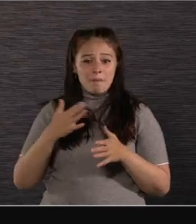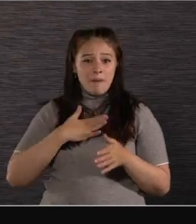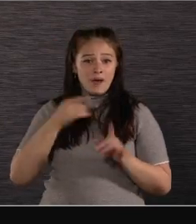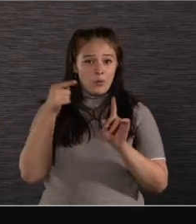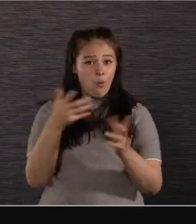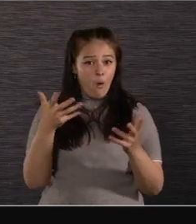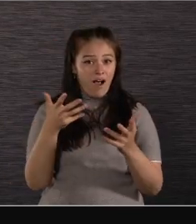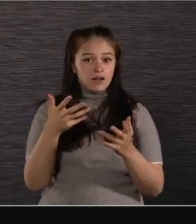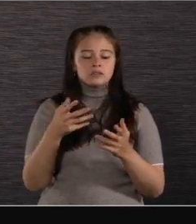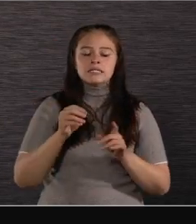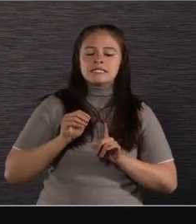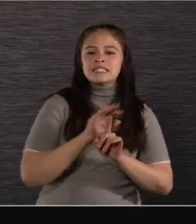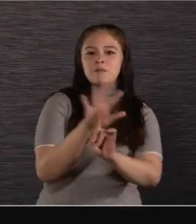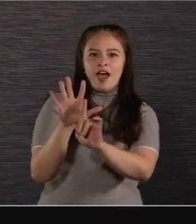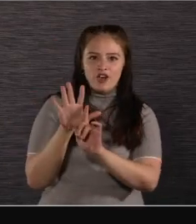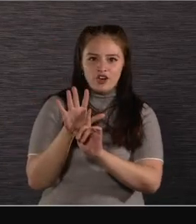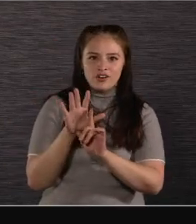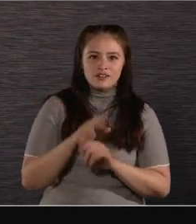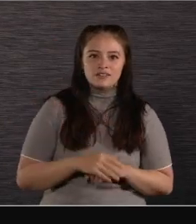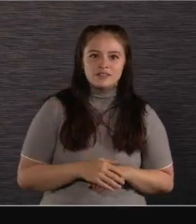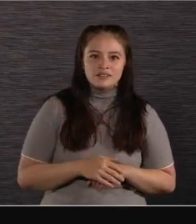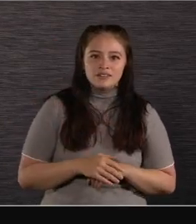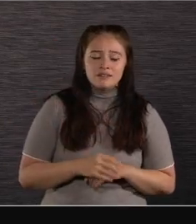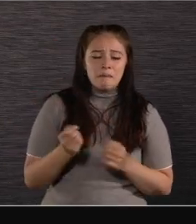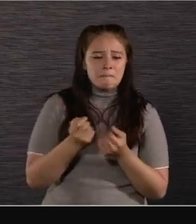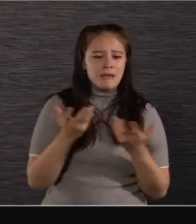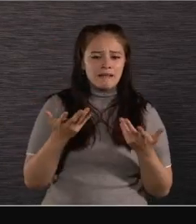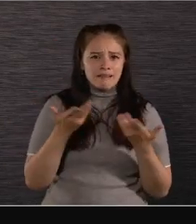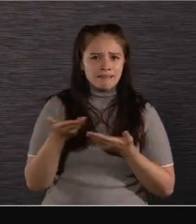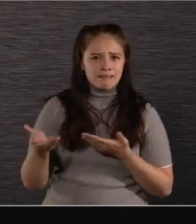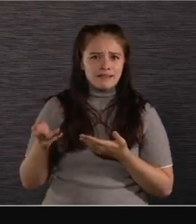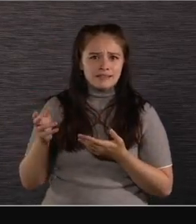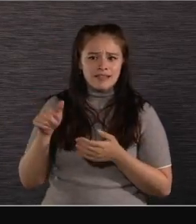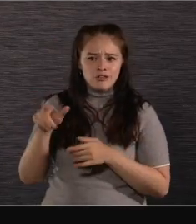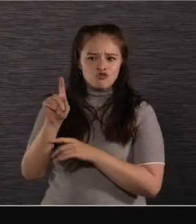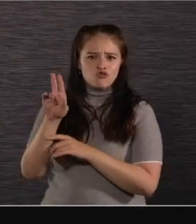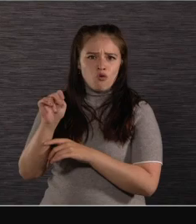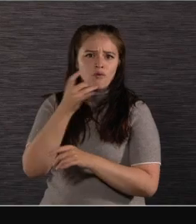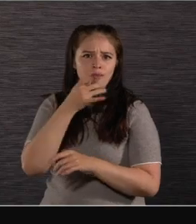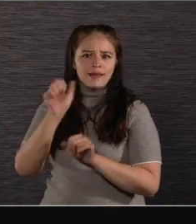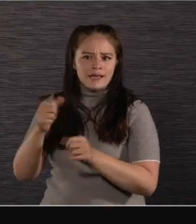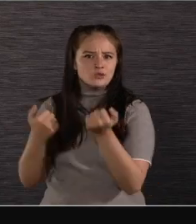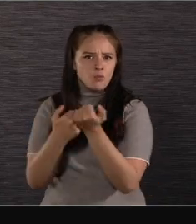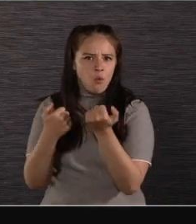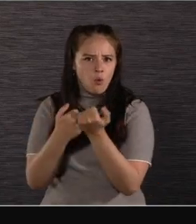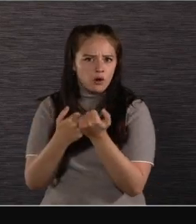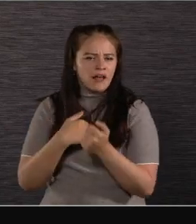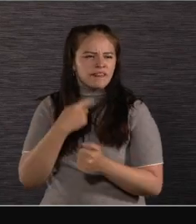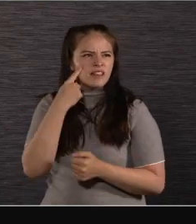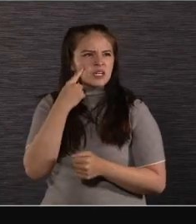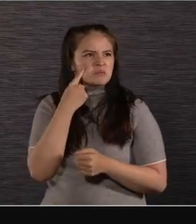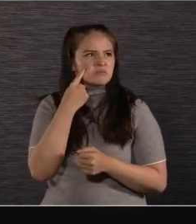There are many industries lighting can support, drone lighting can support. I can think of search and rescue